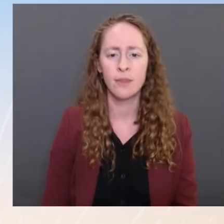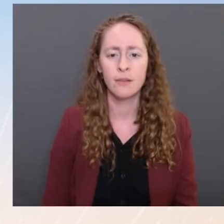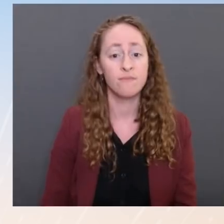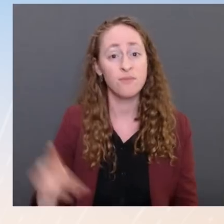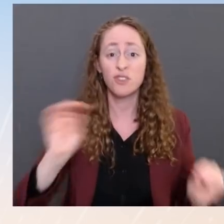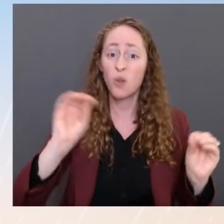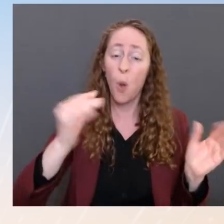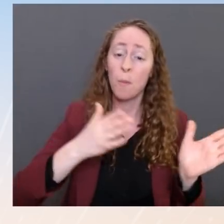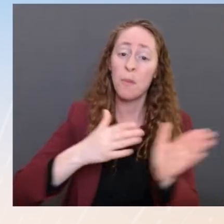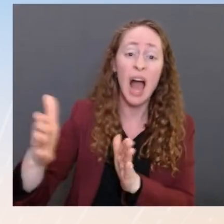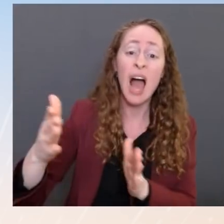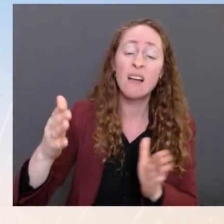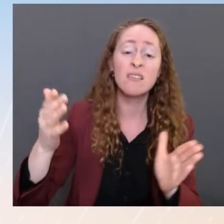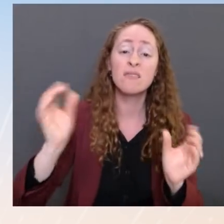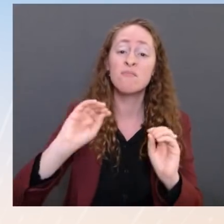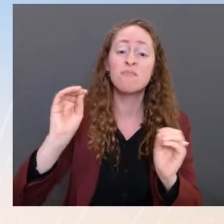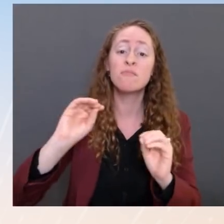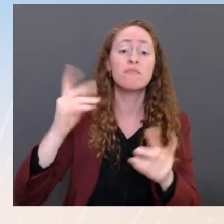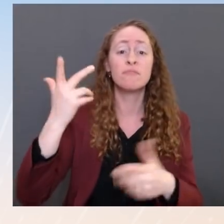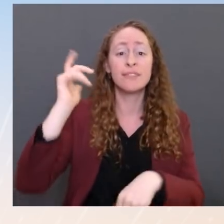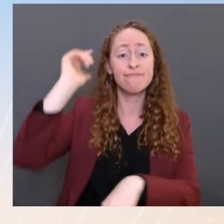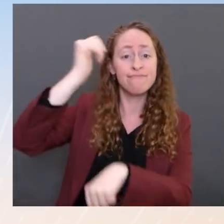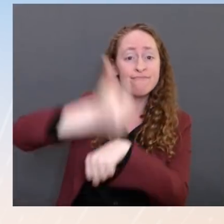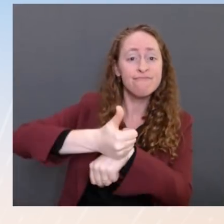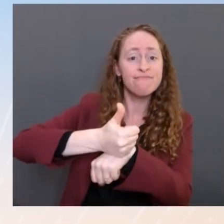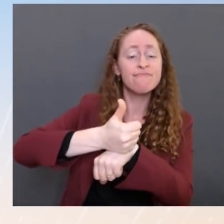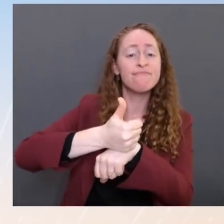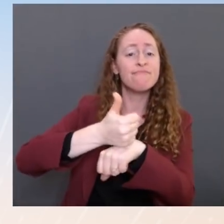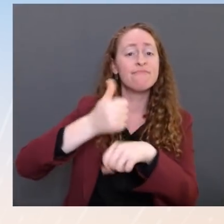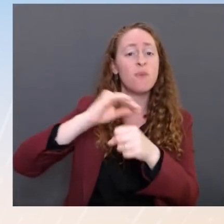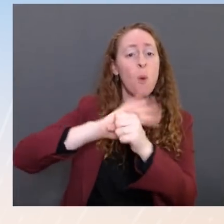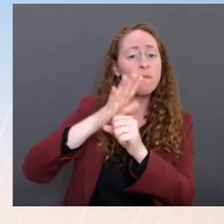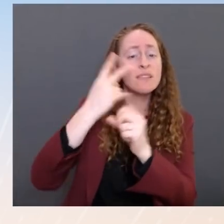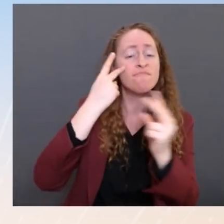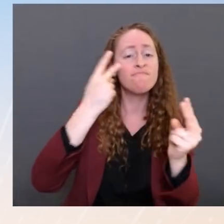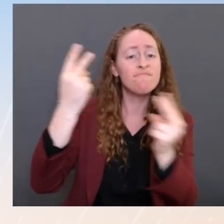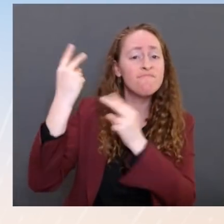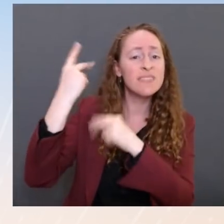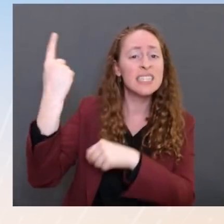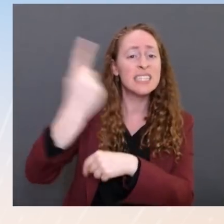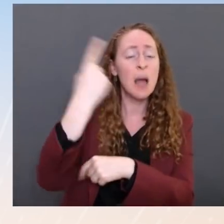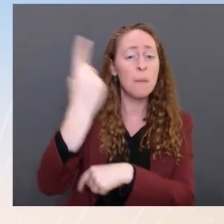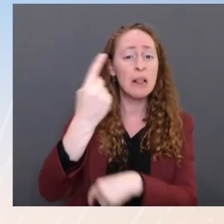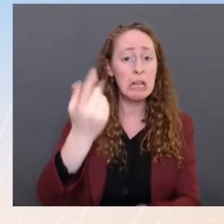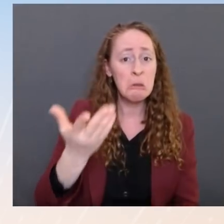And as the President has said before, people who have lost loved ones -- obviously, a million lives have been lost;